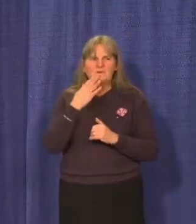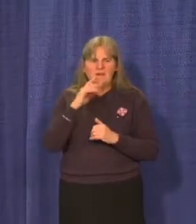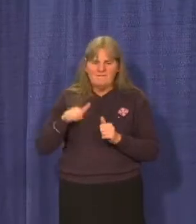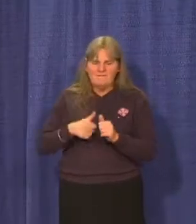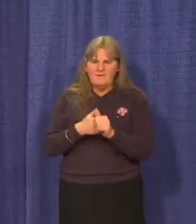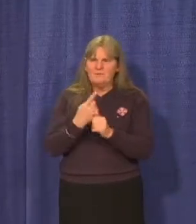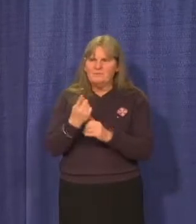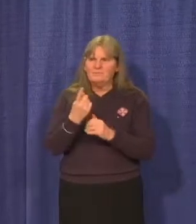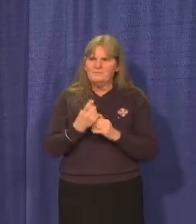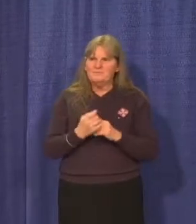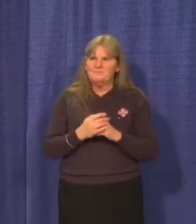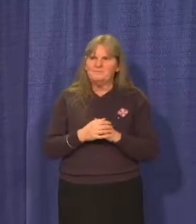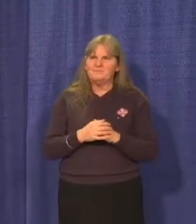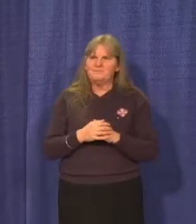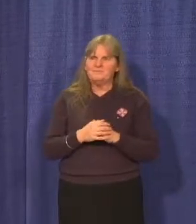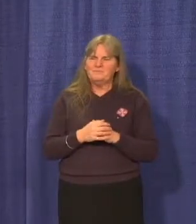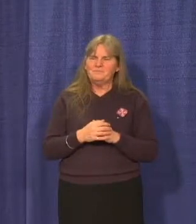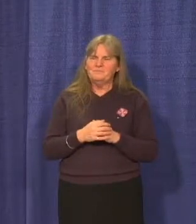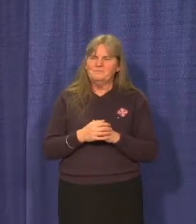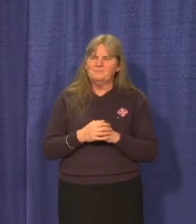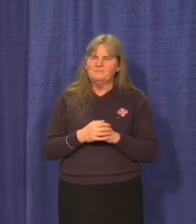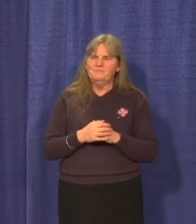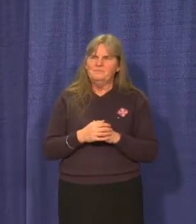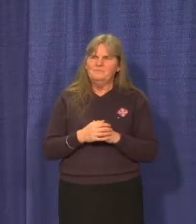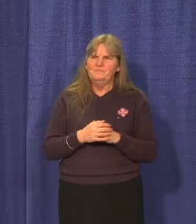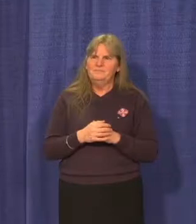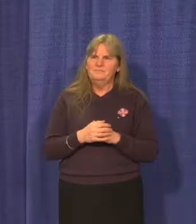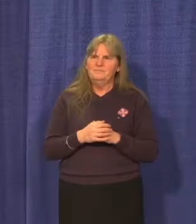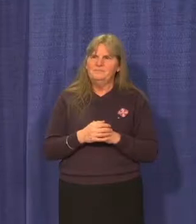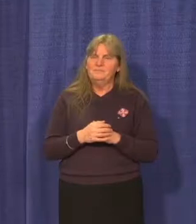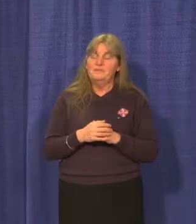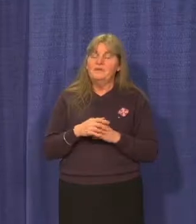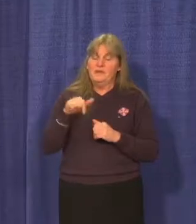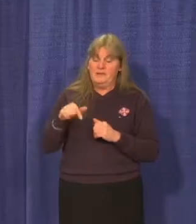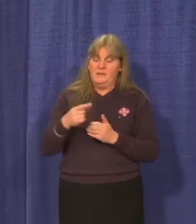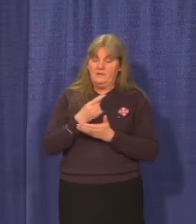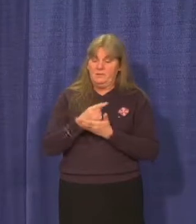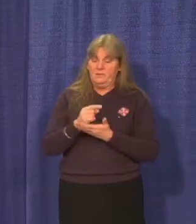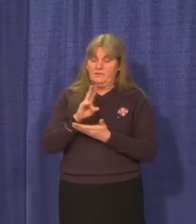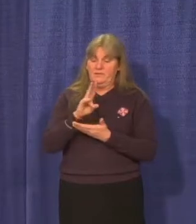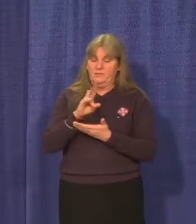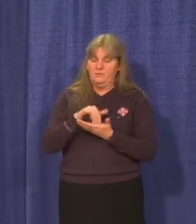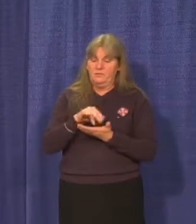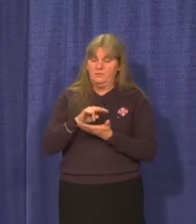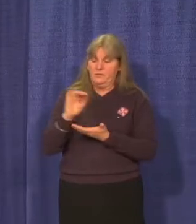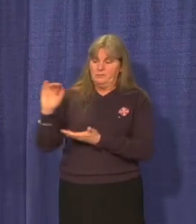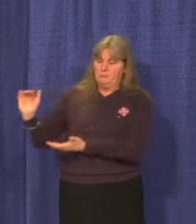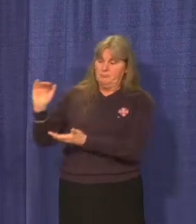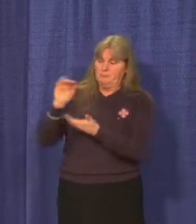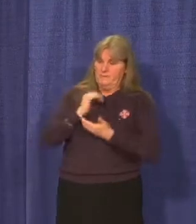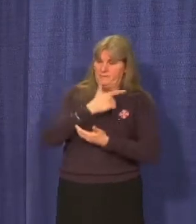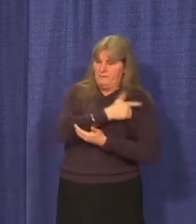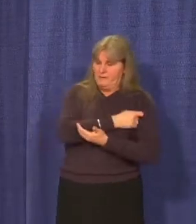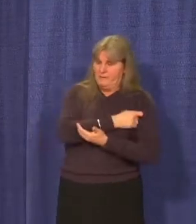real follow-up this time. I wanted to know, there is another delivery happening this week with 7200.